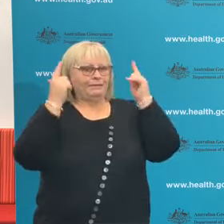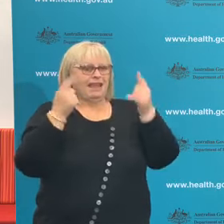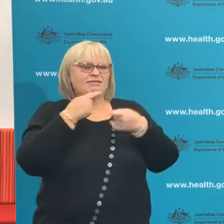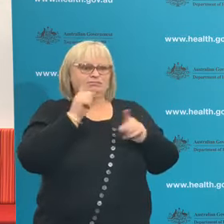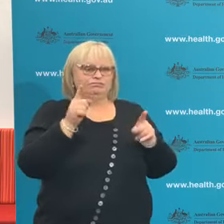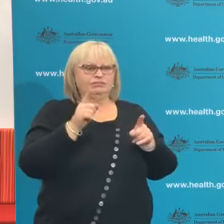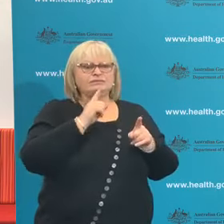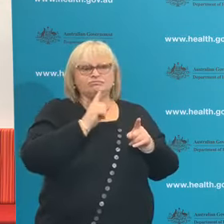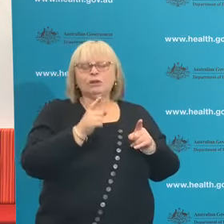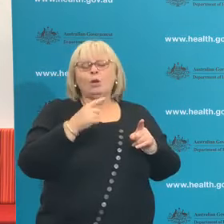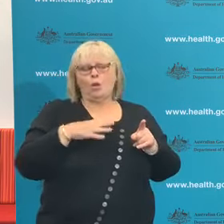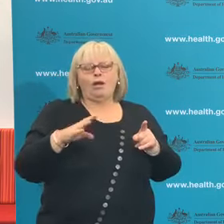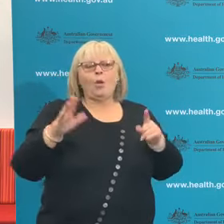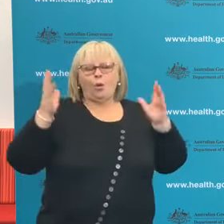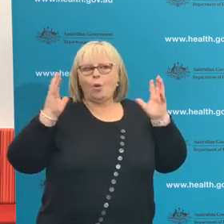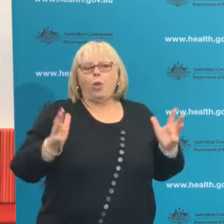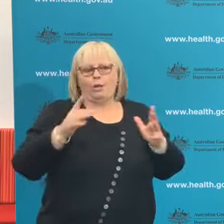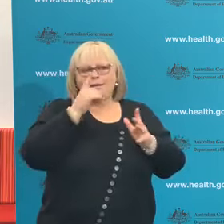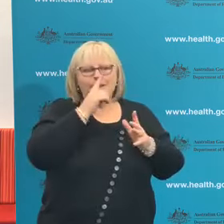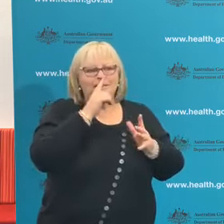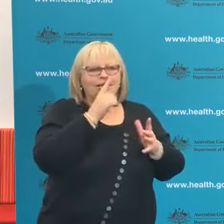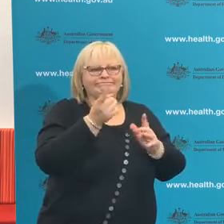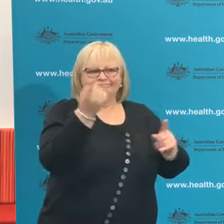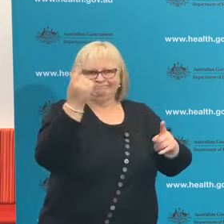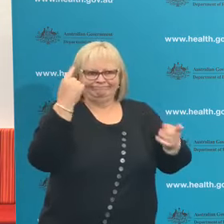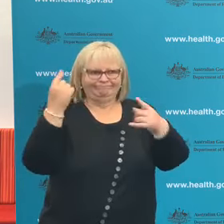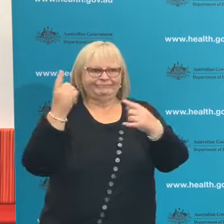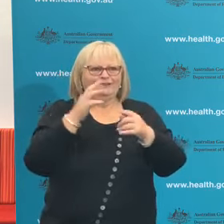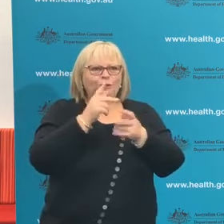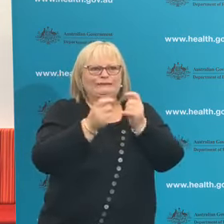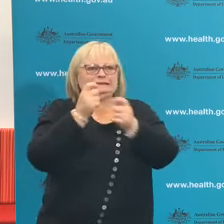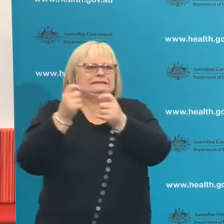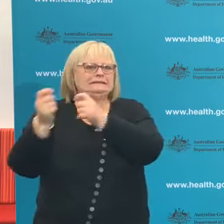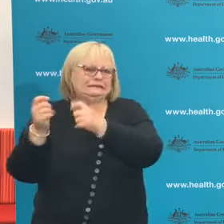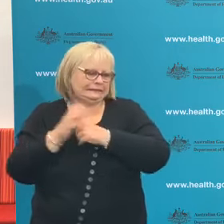want to test a lot of people in Victoria and we certainly believe that they're